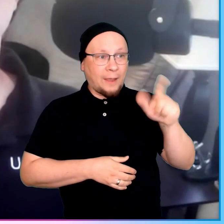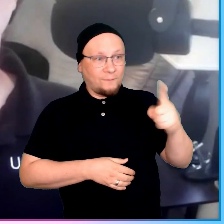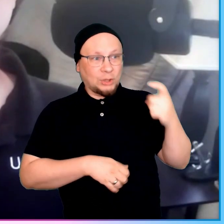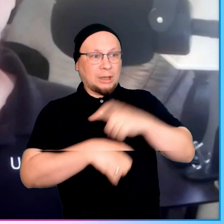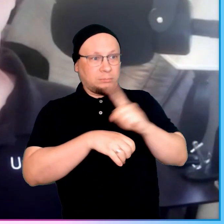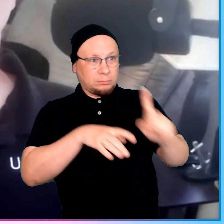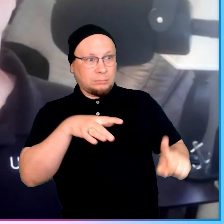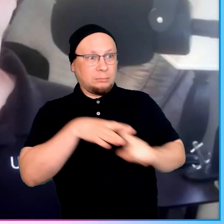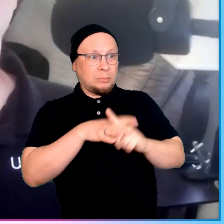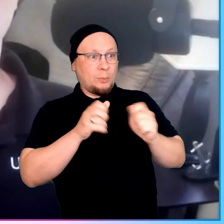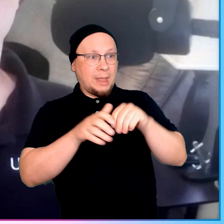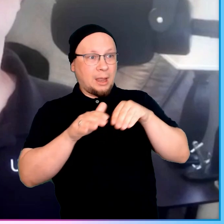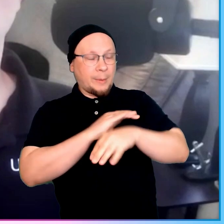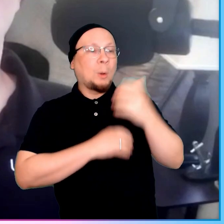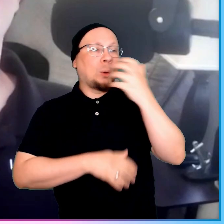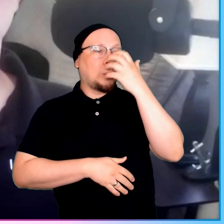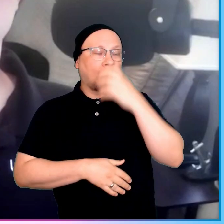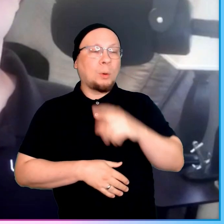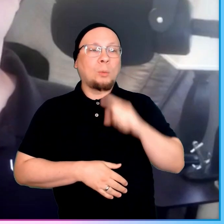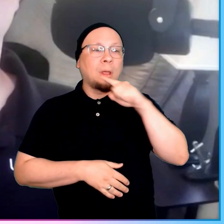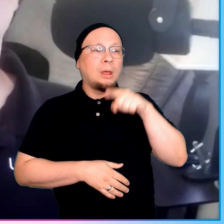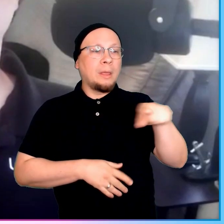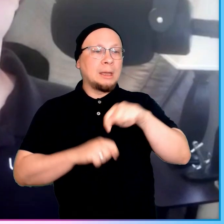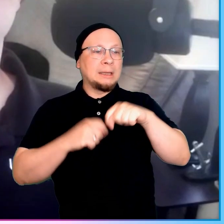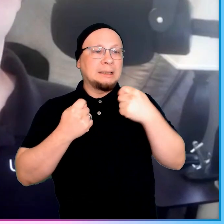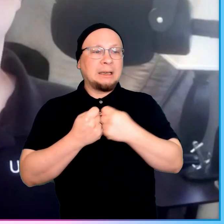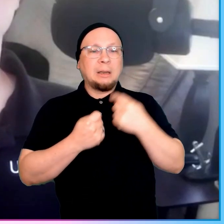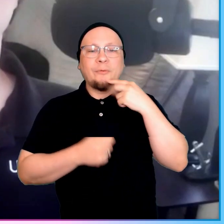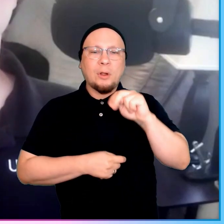If it wasn’t for the work that Brandon Cole and Naughty Dog did on The Last of Us: